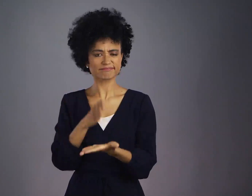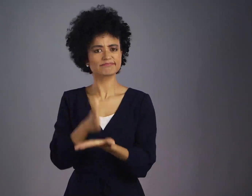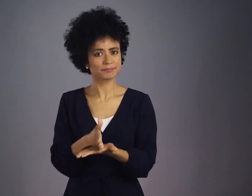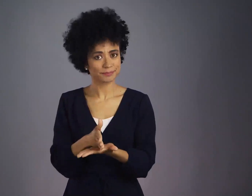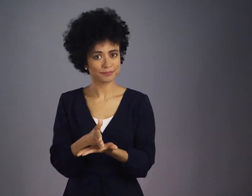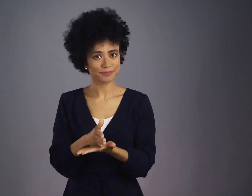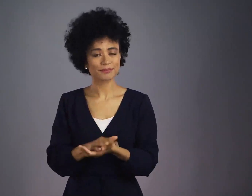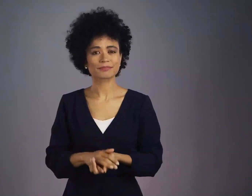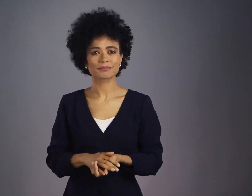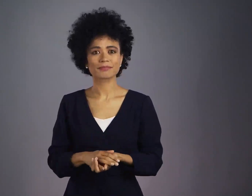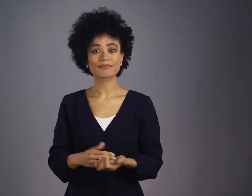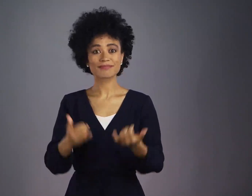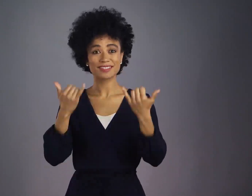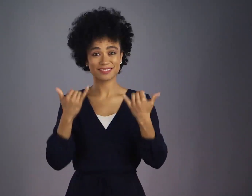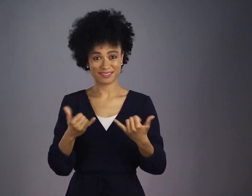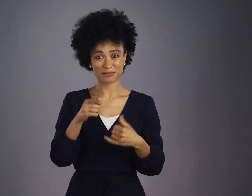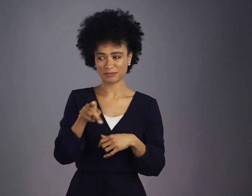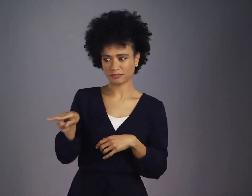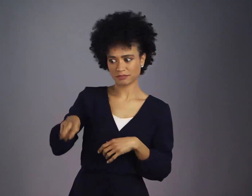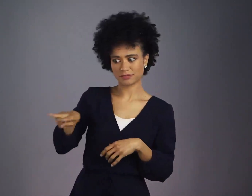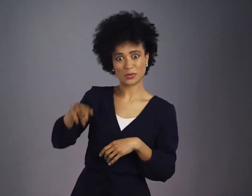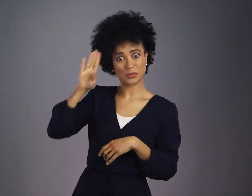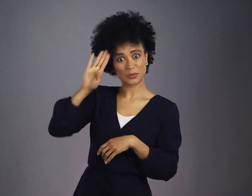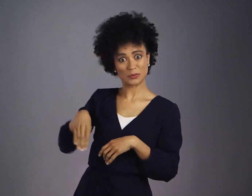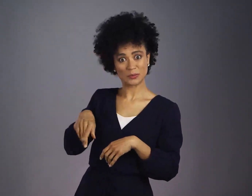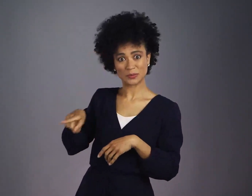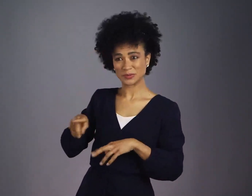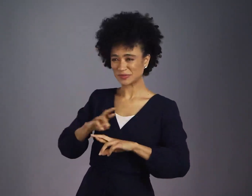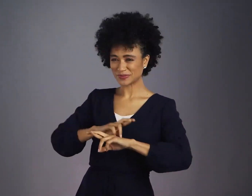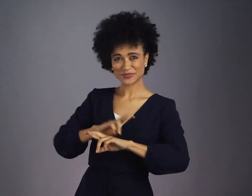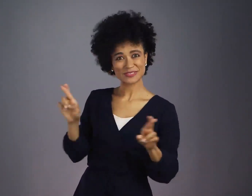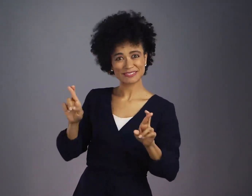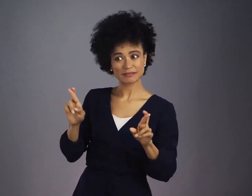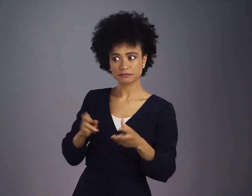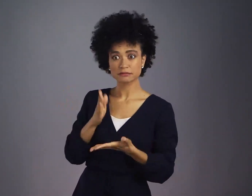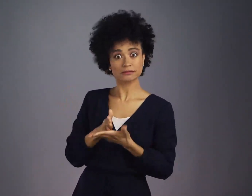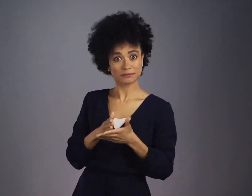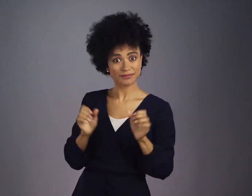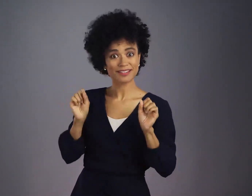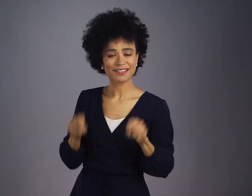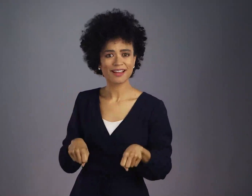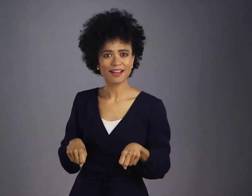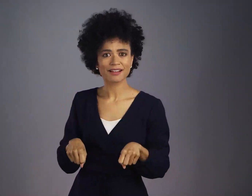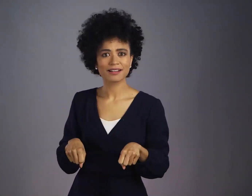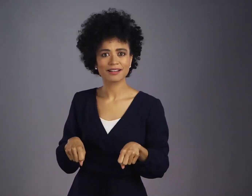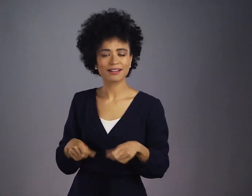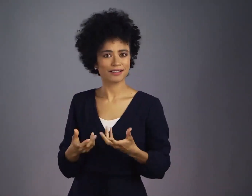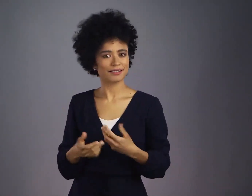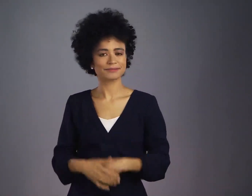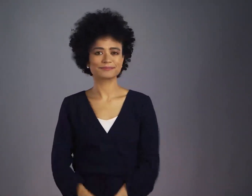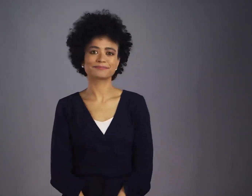It may convince your husband he wants to stop drinking forever. And now you know that he can stop if he will!